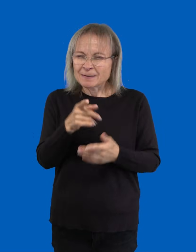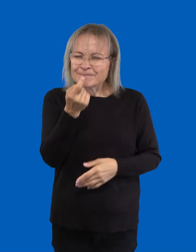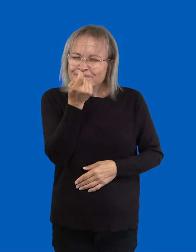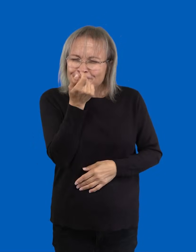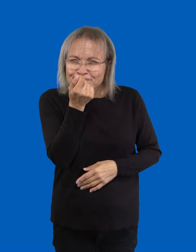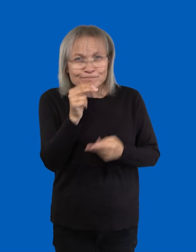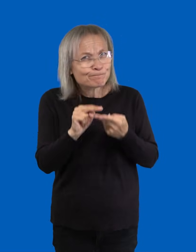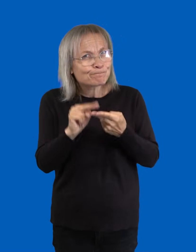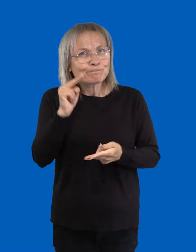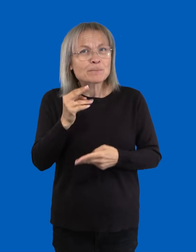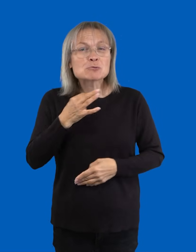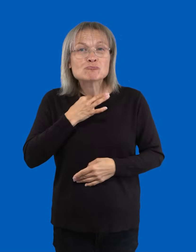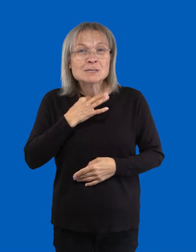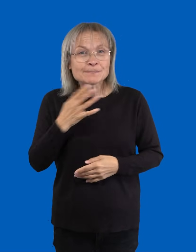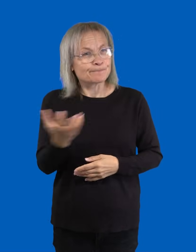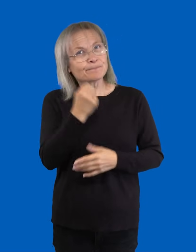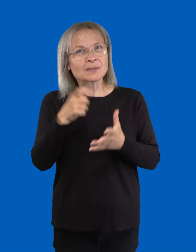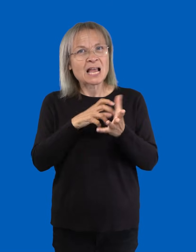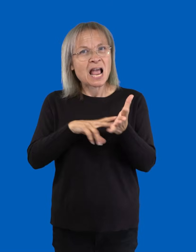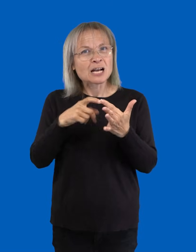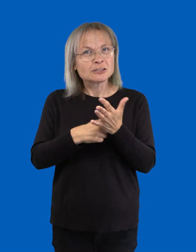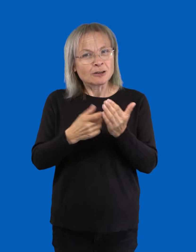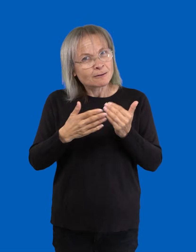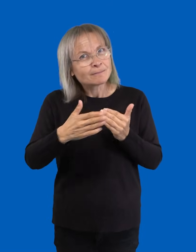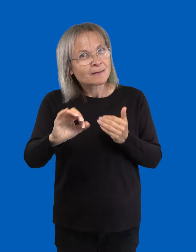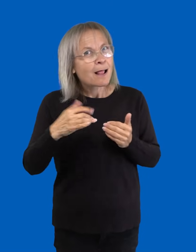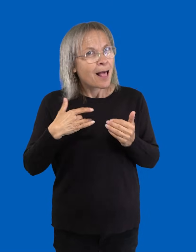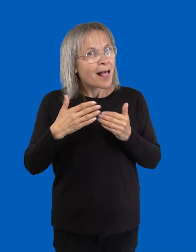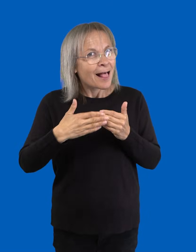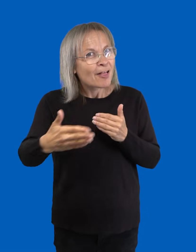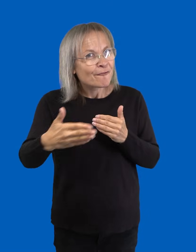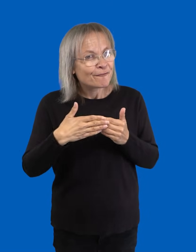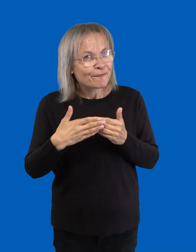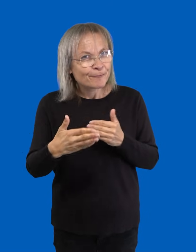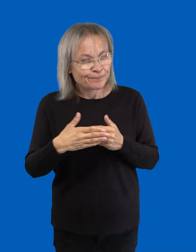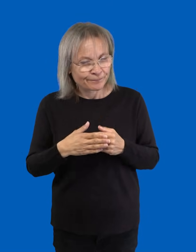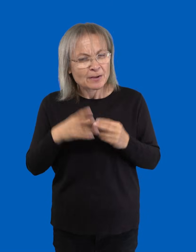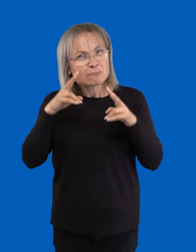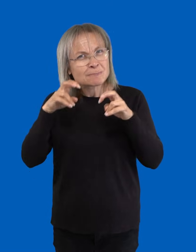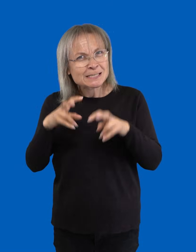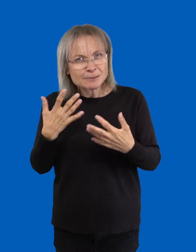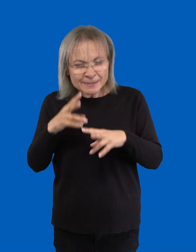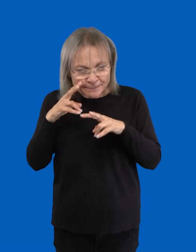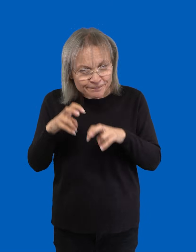This very slightly increases your chance of getting cancer over your lifetime.